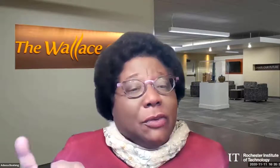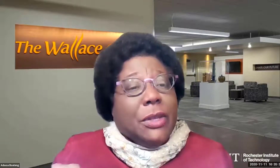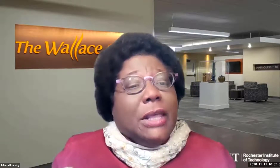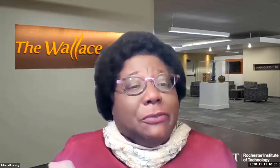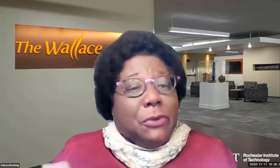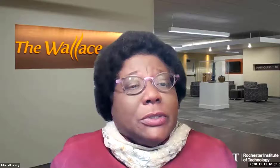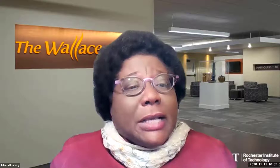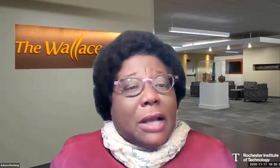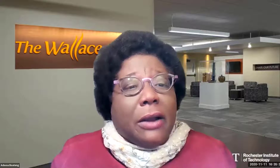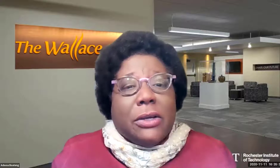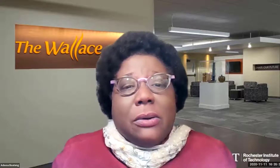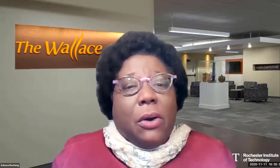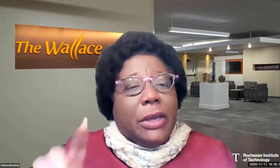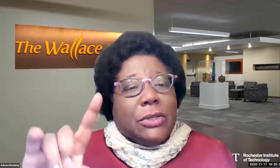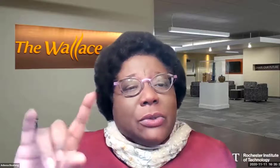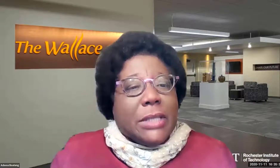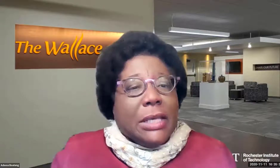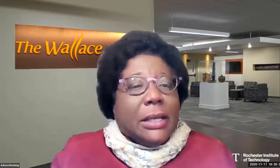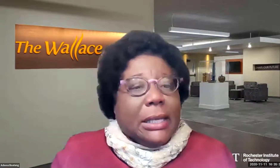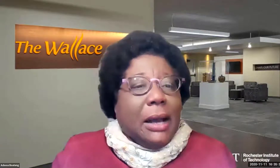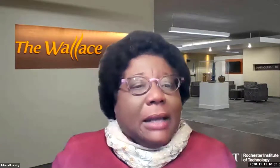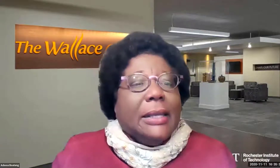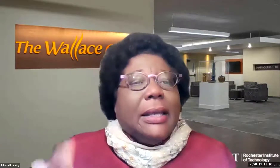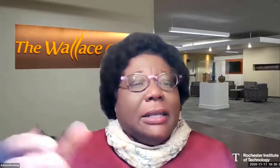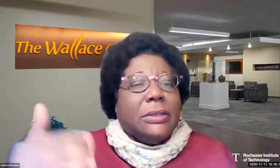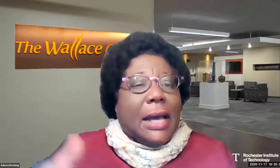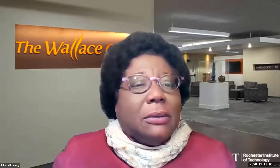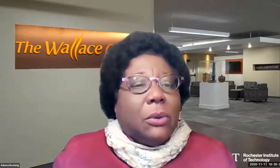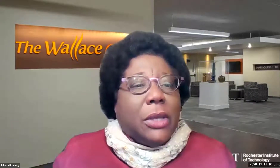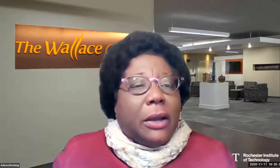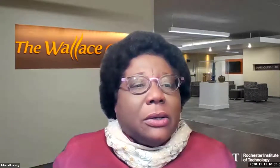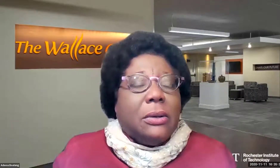have to do is either click on it and it'll download the article.